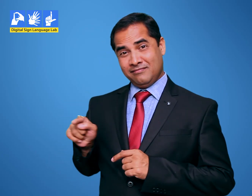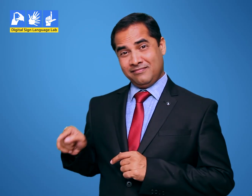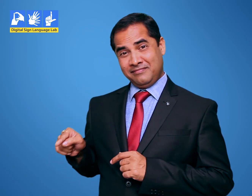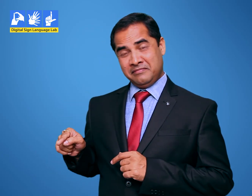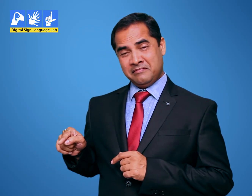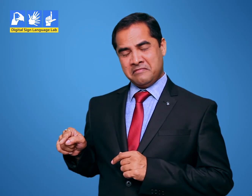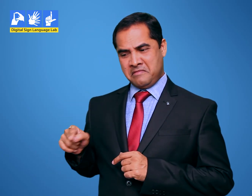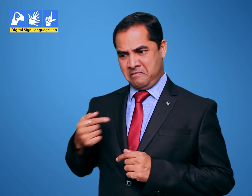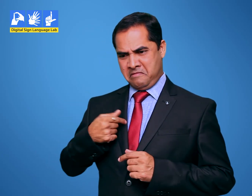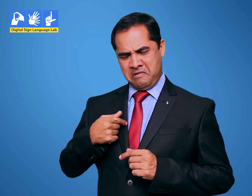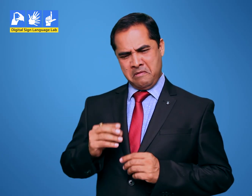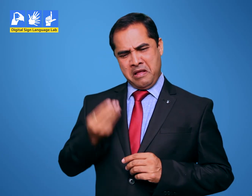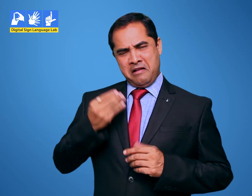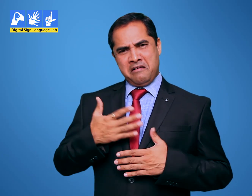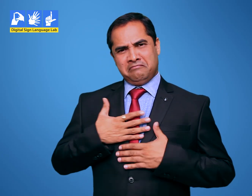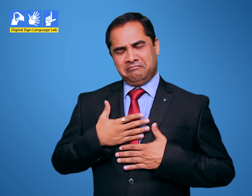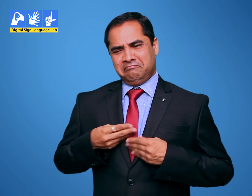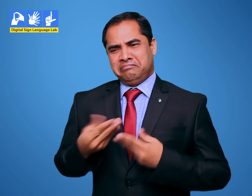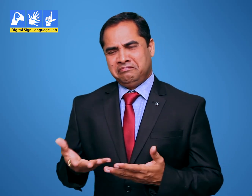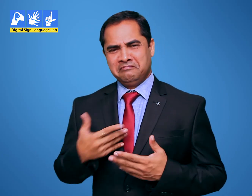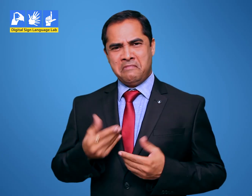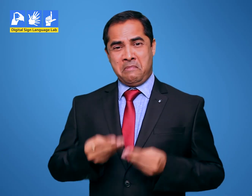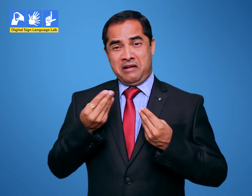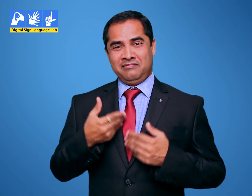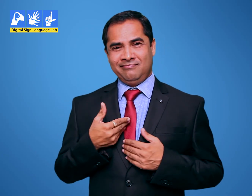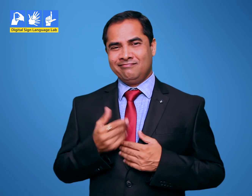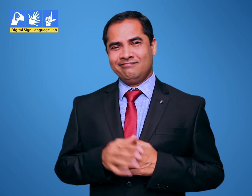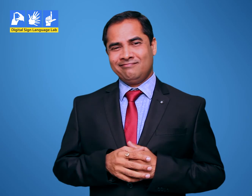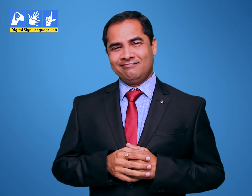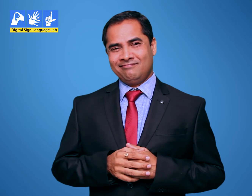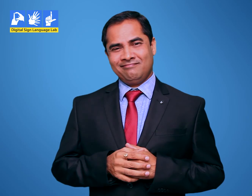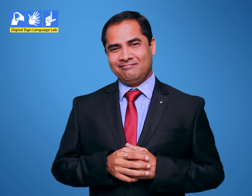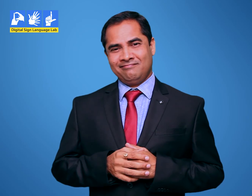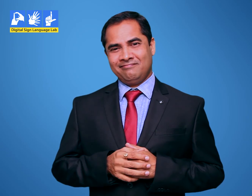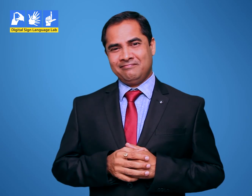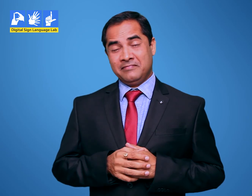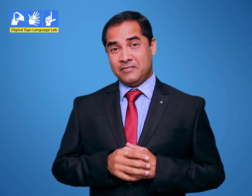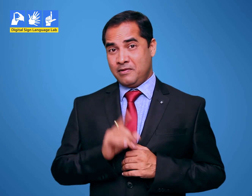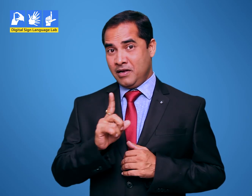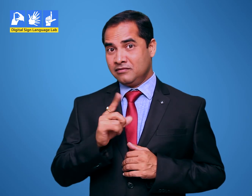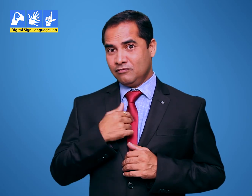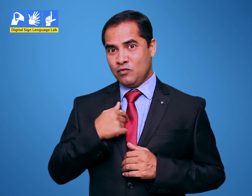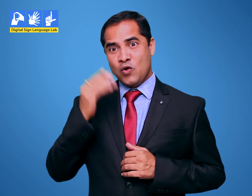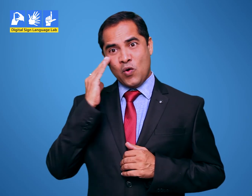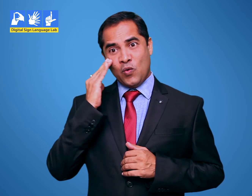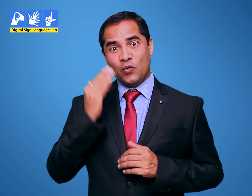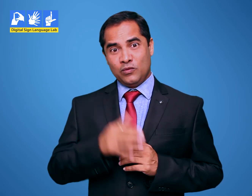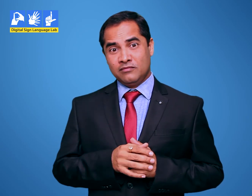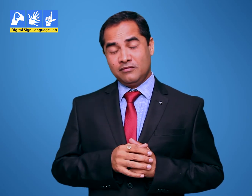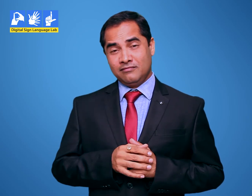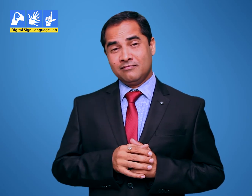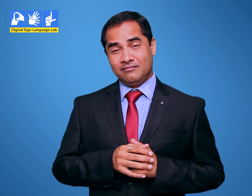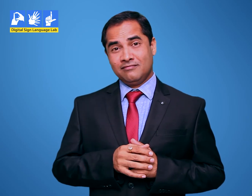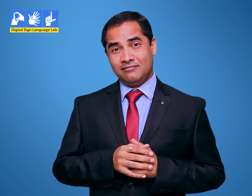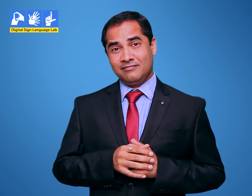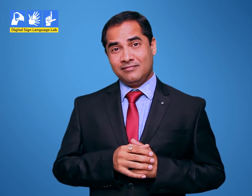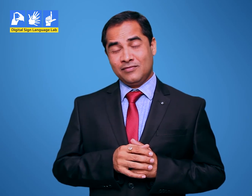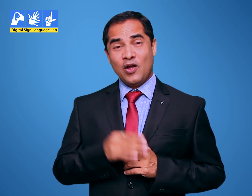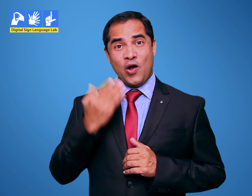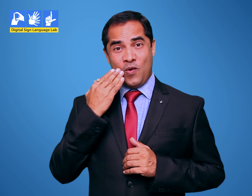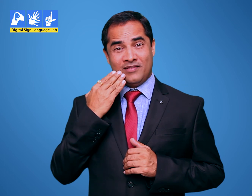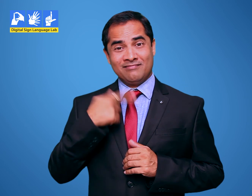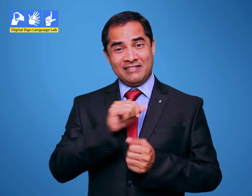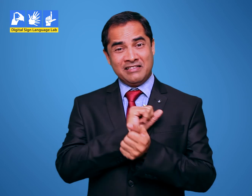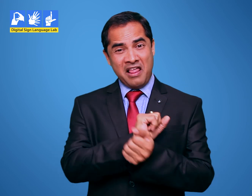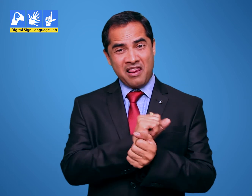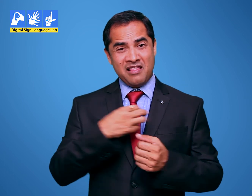than the next man, but I found that I could not even enjoy the poor and